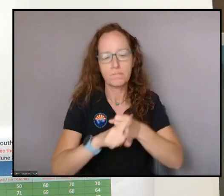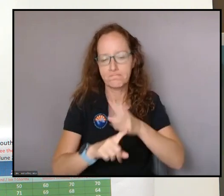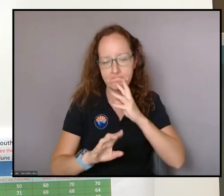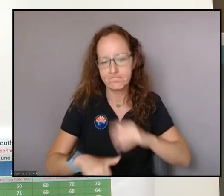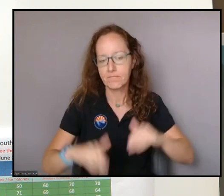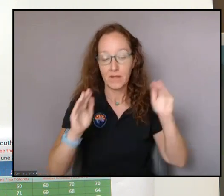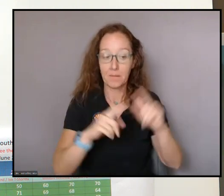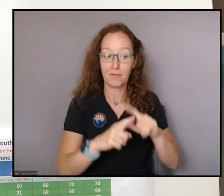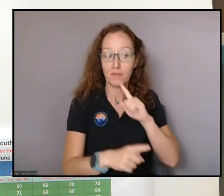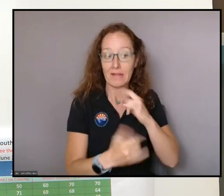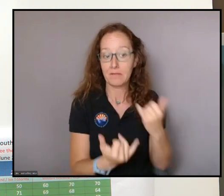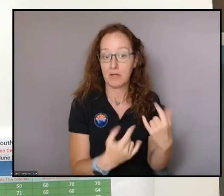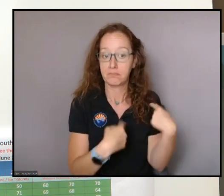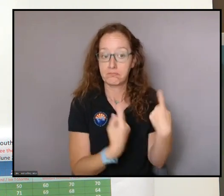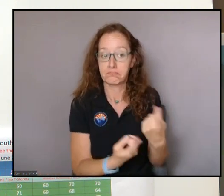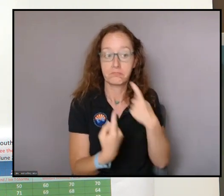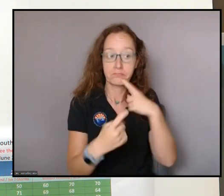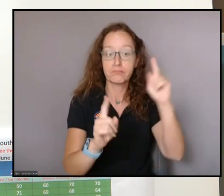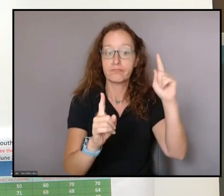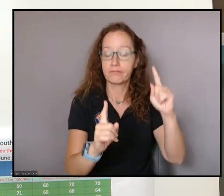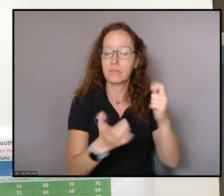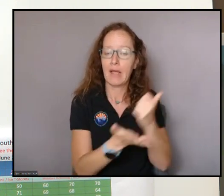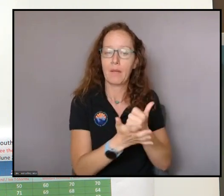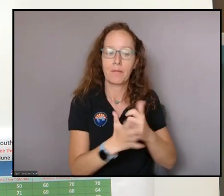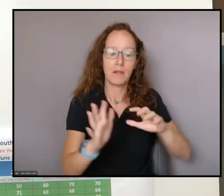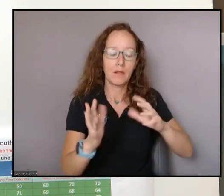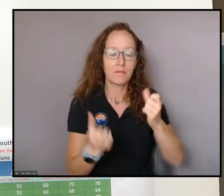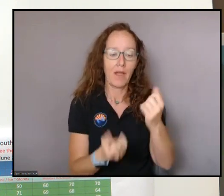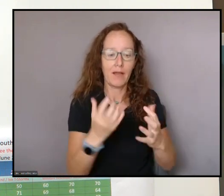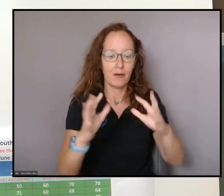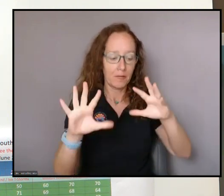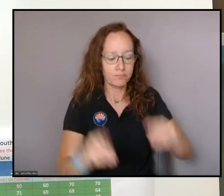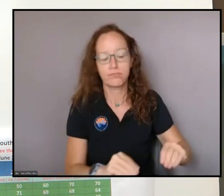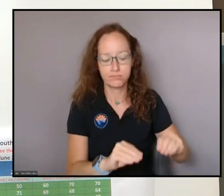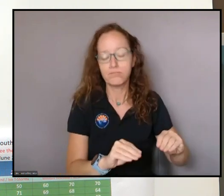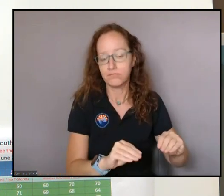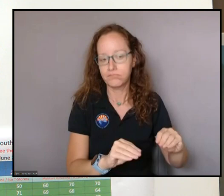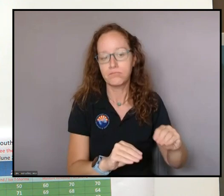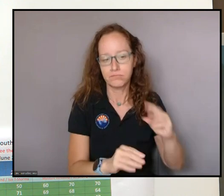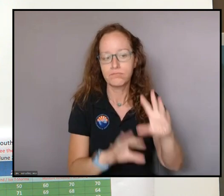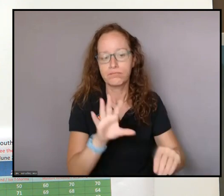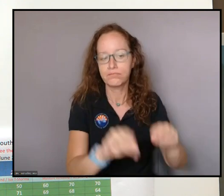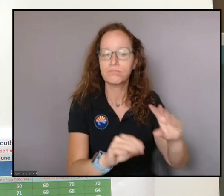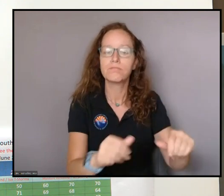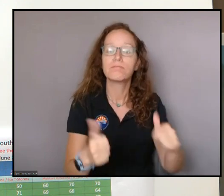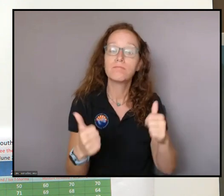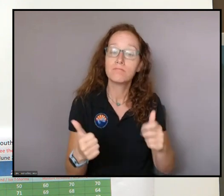job and with that, we'll talk to you guys another time. Thanks.